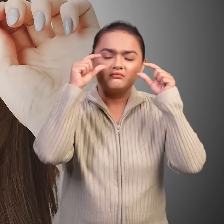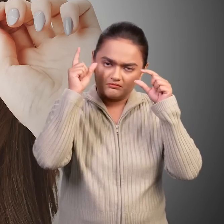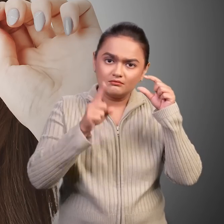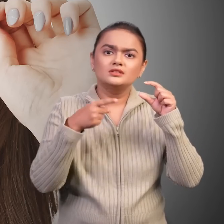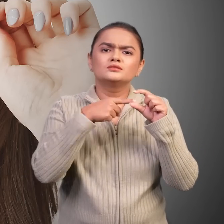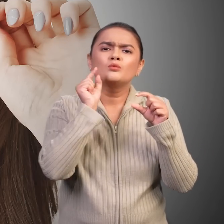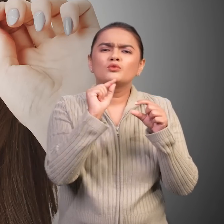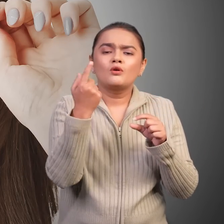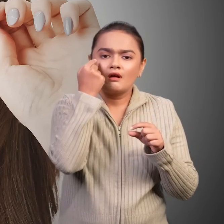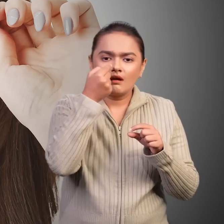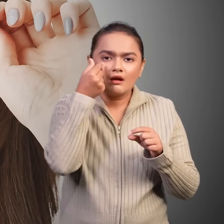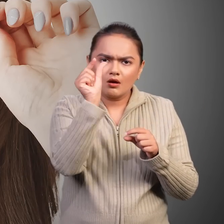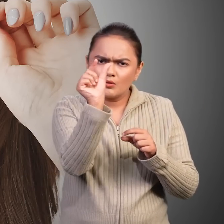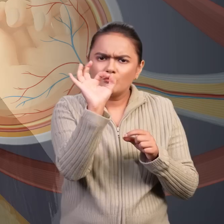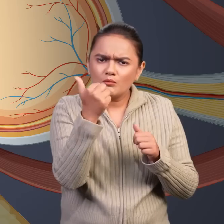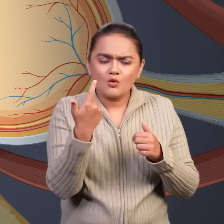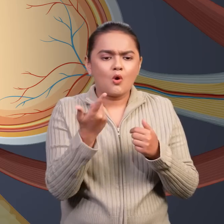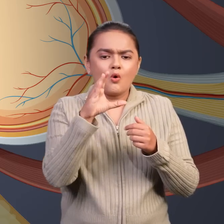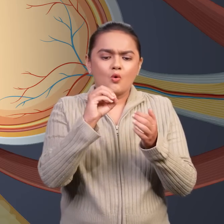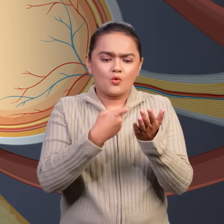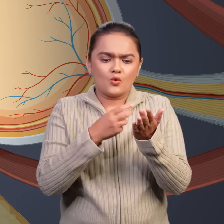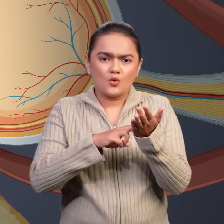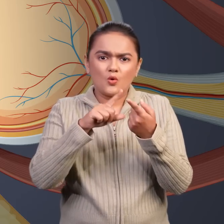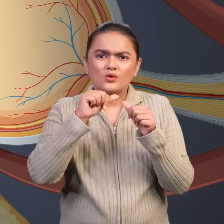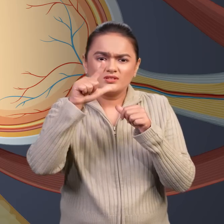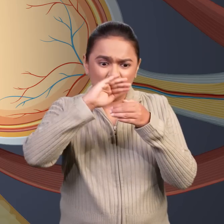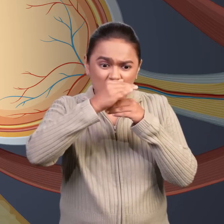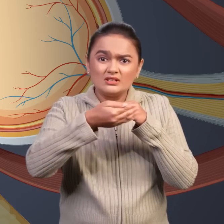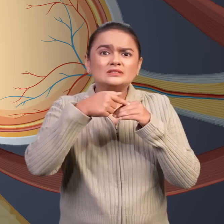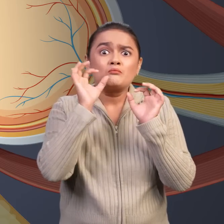is not perfect, or your corneal curvature is not a perfect sphere,